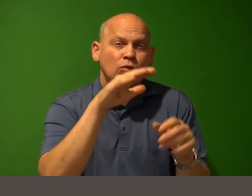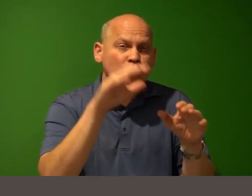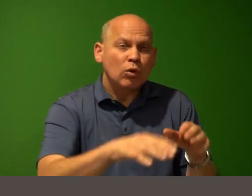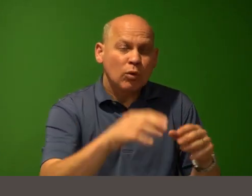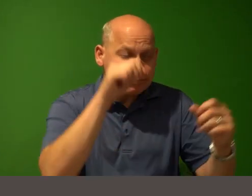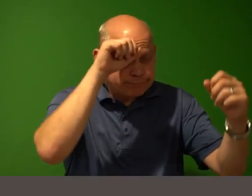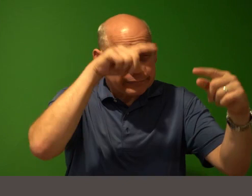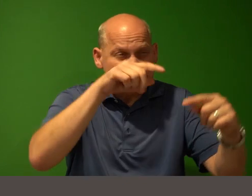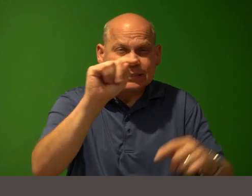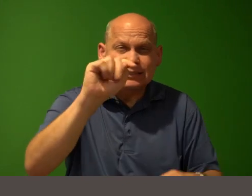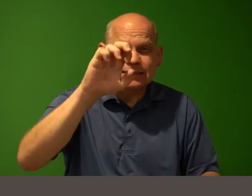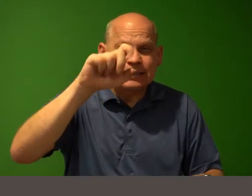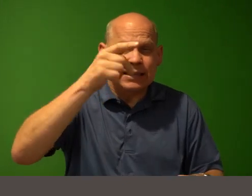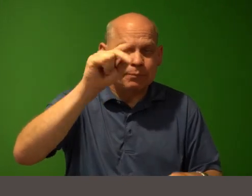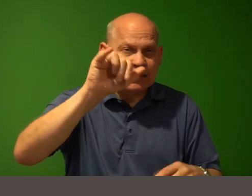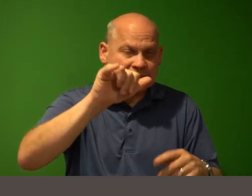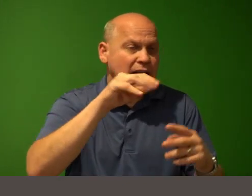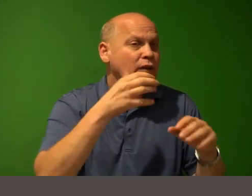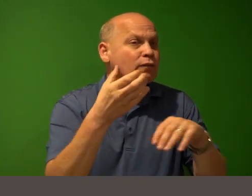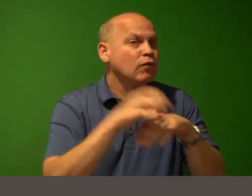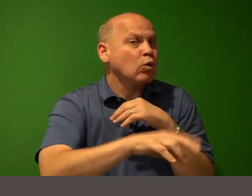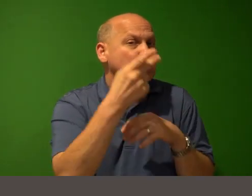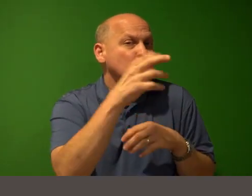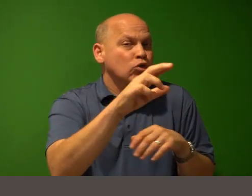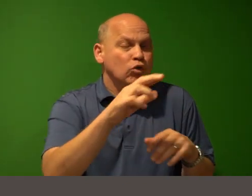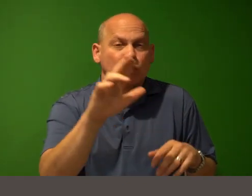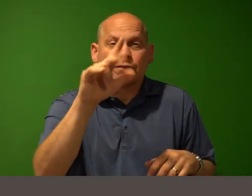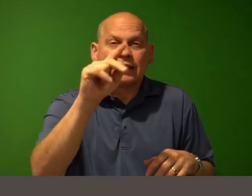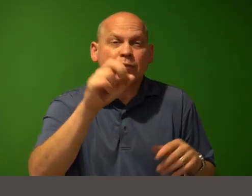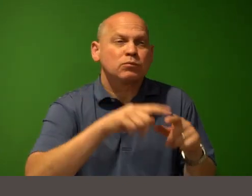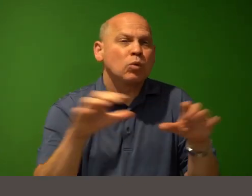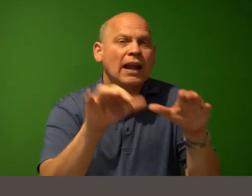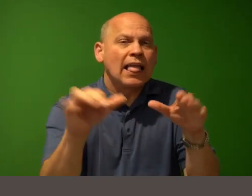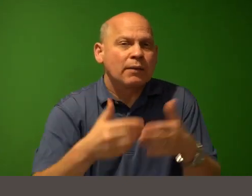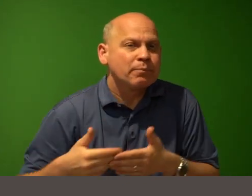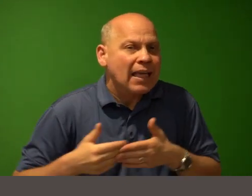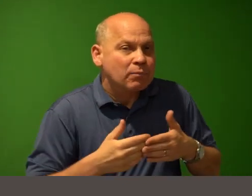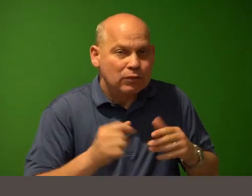and forces her victims to act like babies or children.